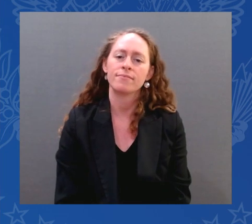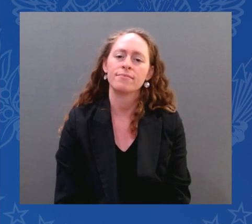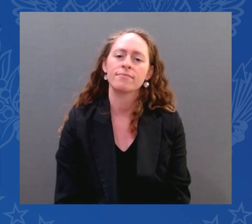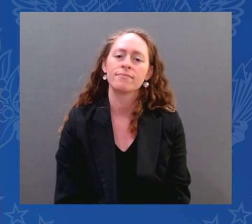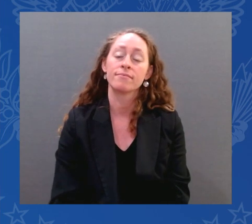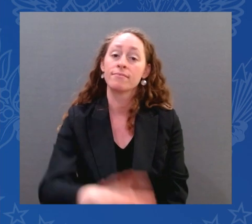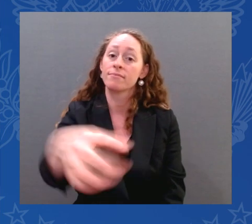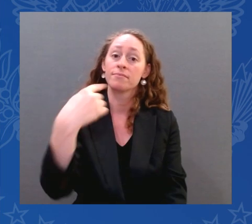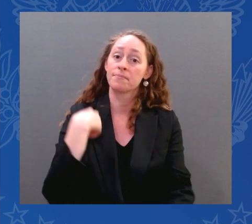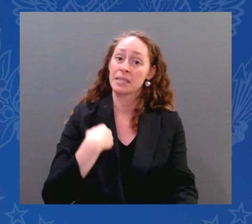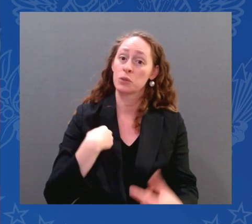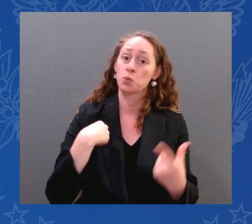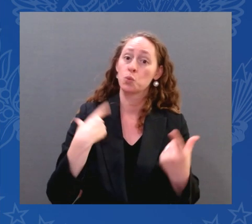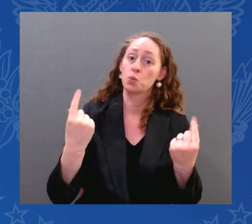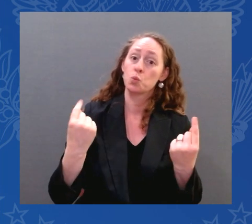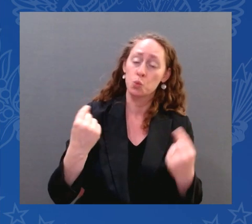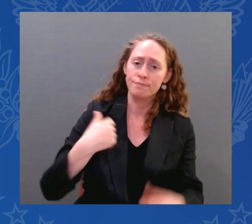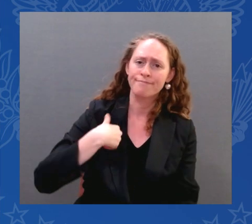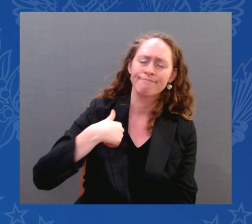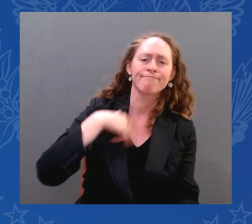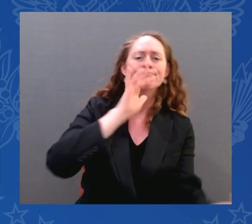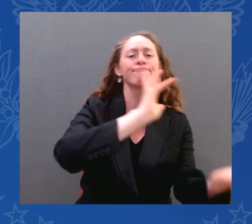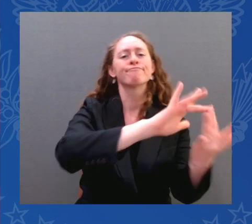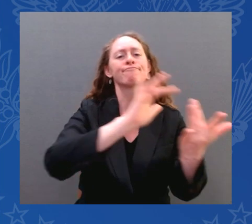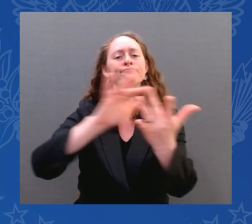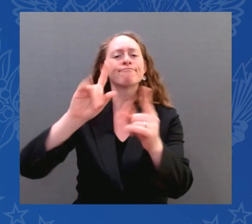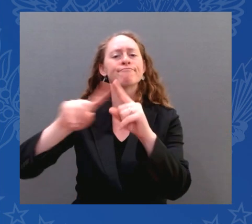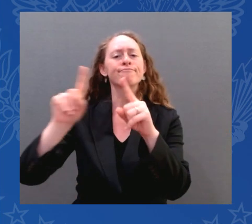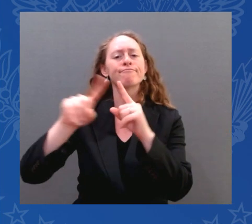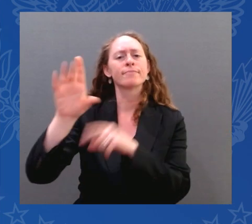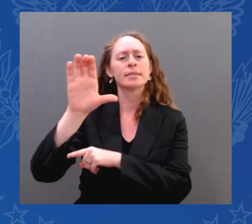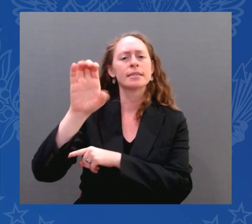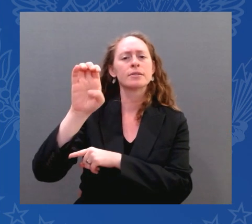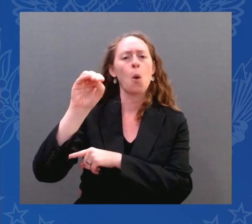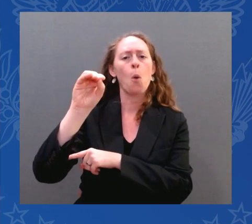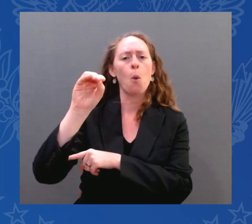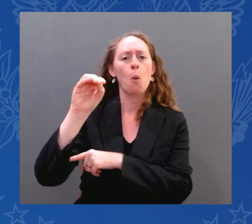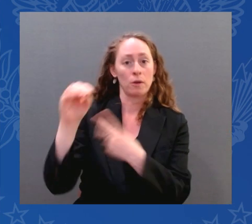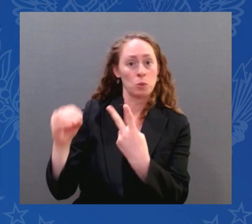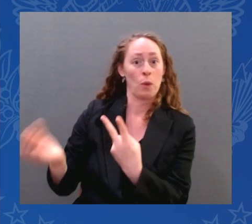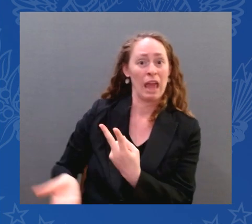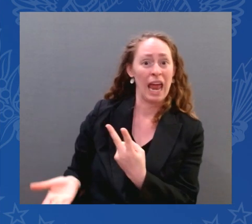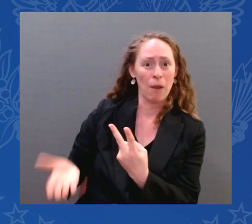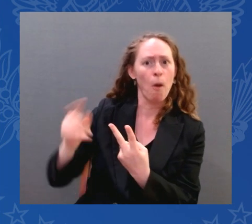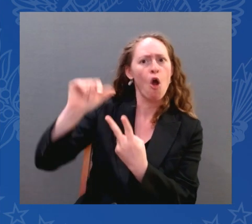but from the American Farm Bureau to find out how it affected them and their customers.